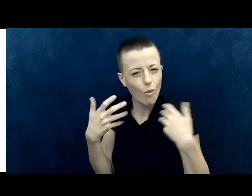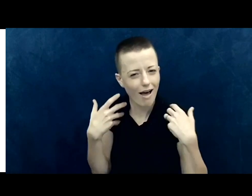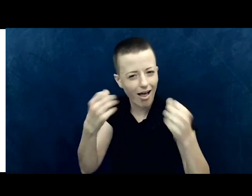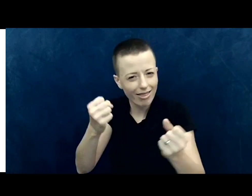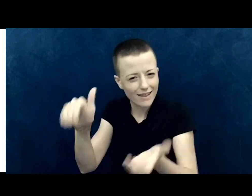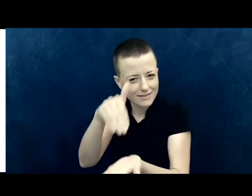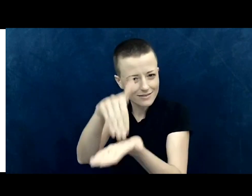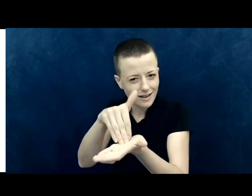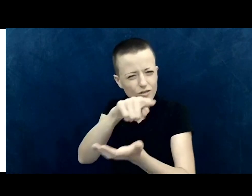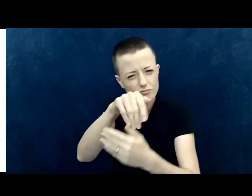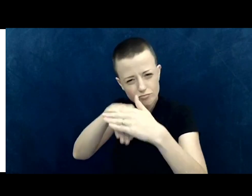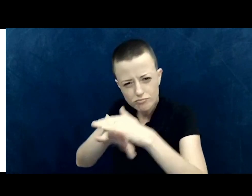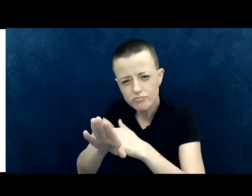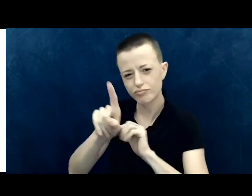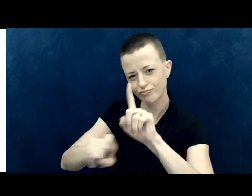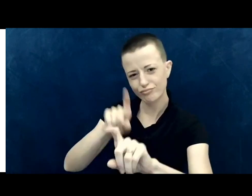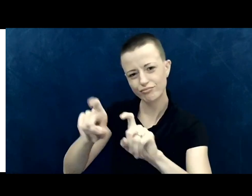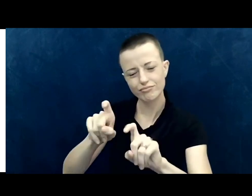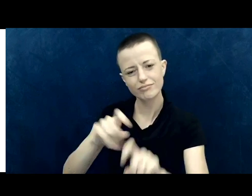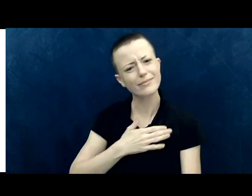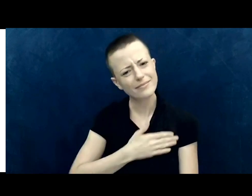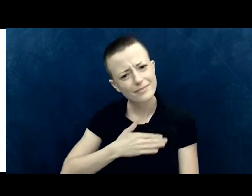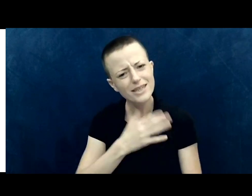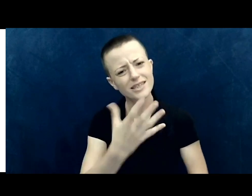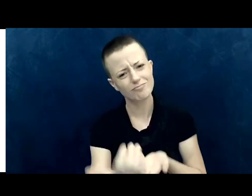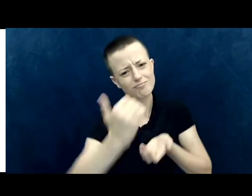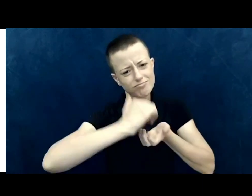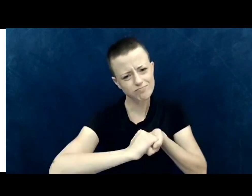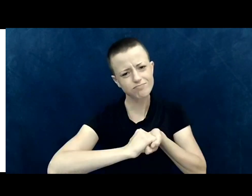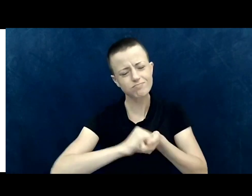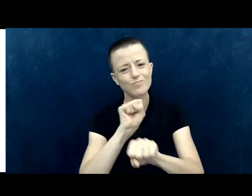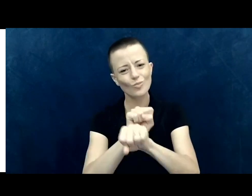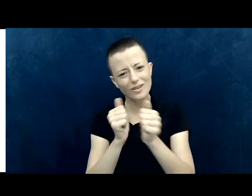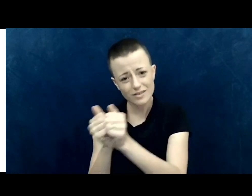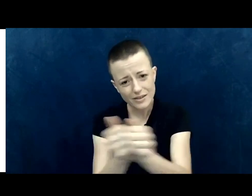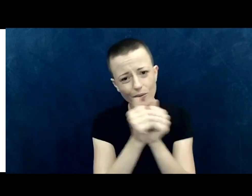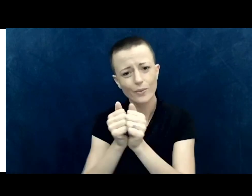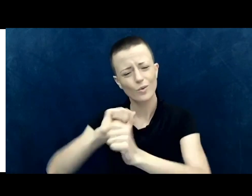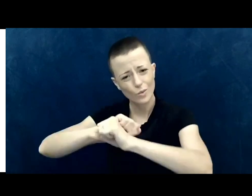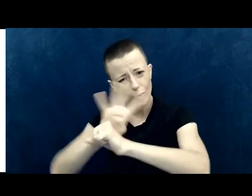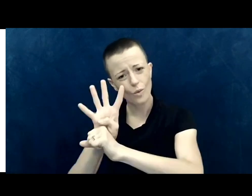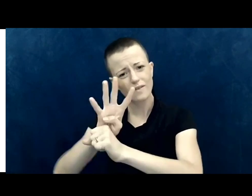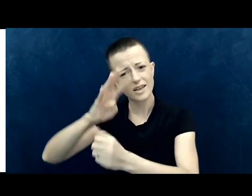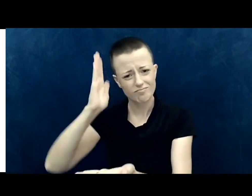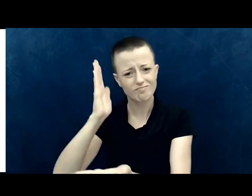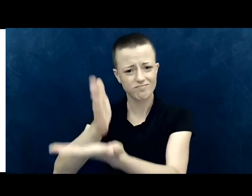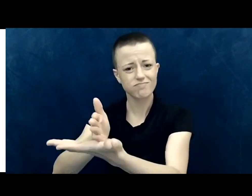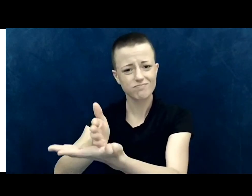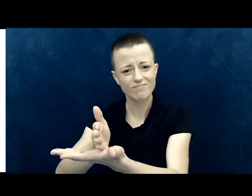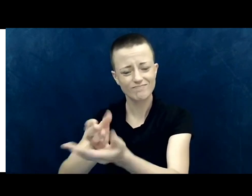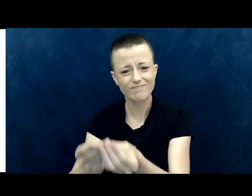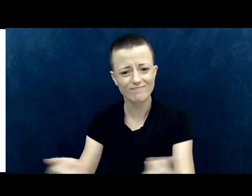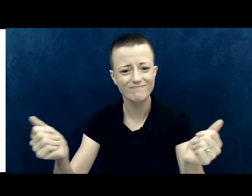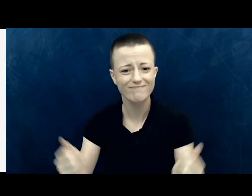Or you can contact your local public health unit. Please let’s all do our part to end this pandemic.